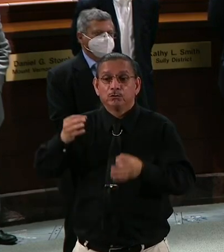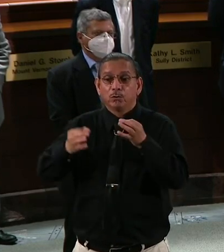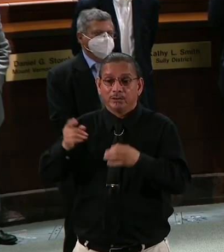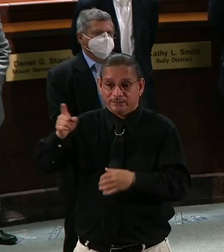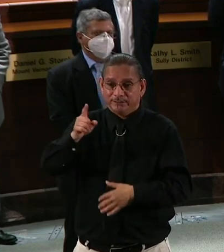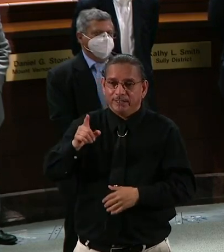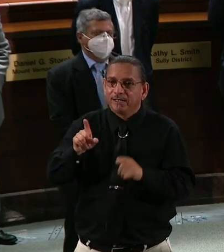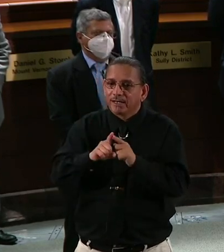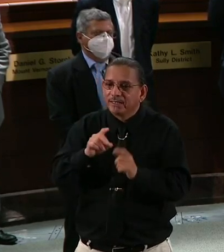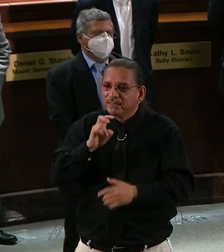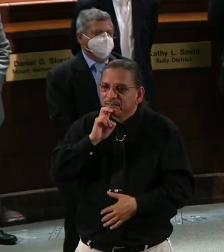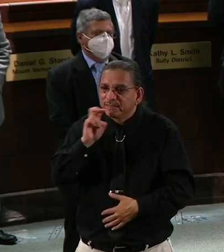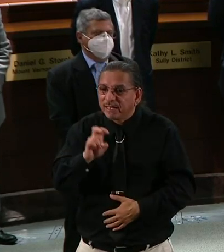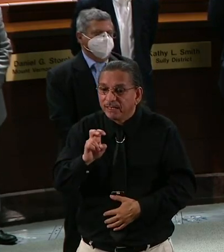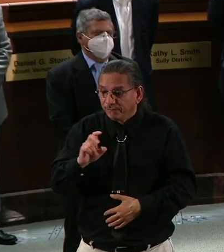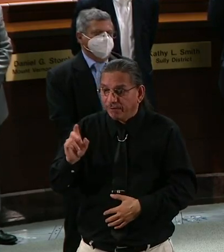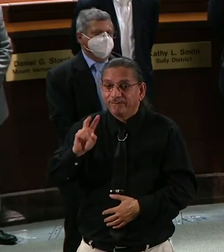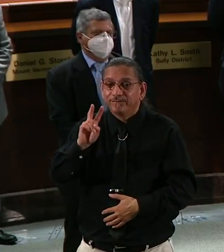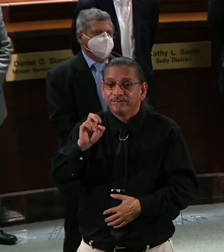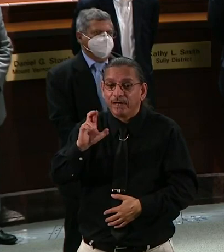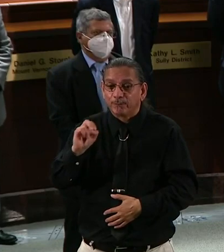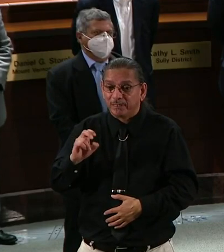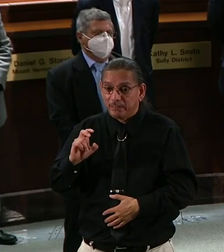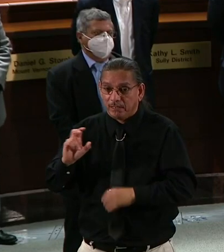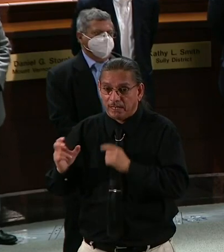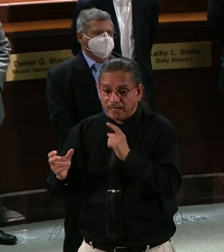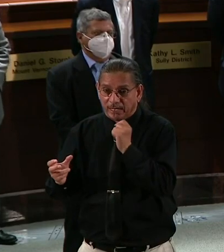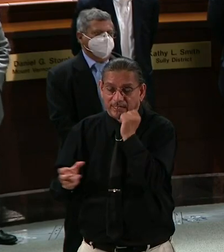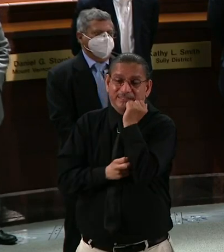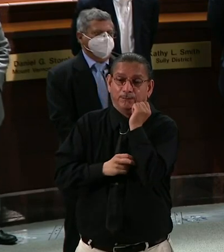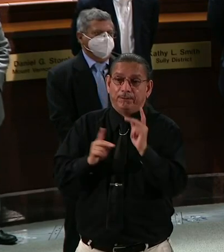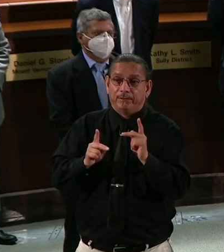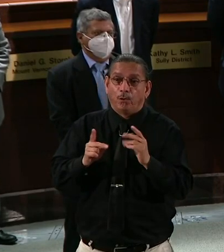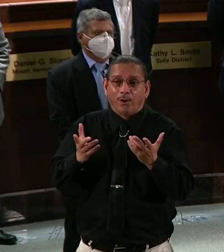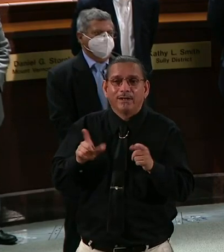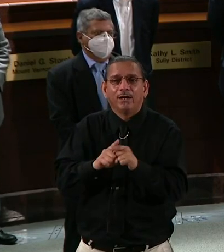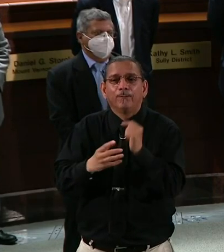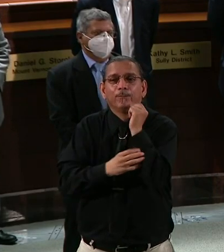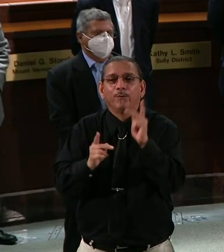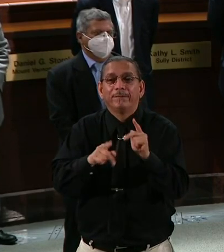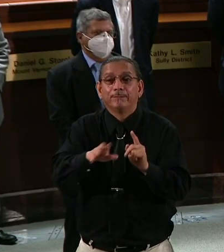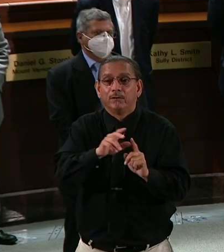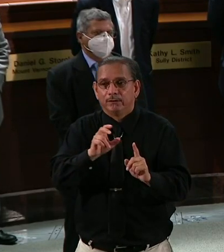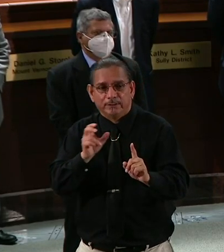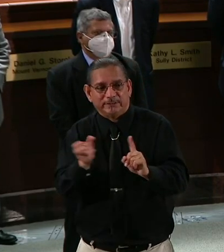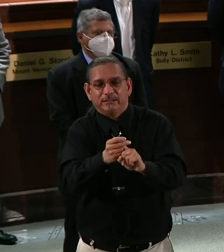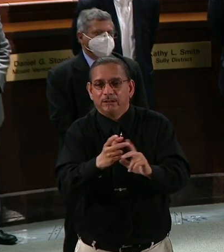COMPLICIT APPEAR. SOLOMON